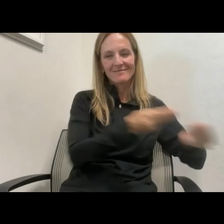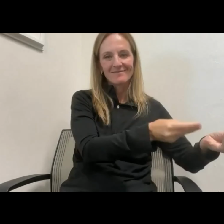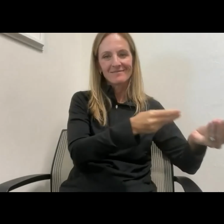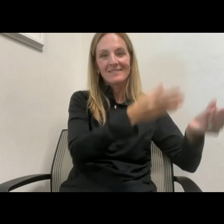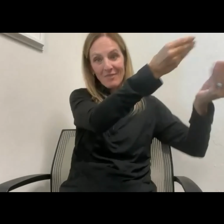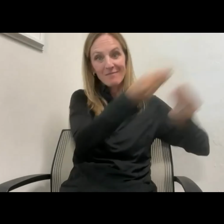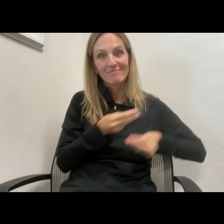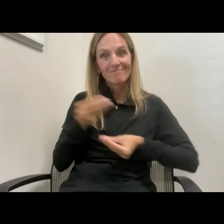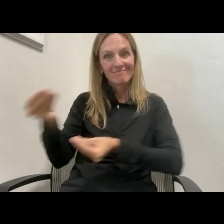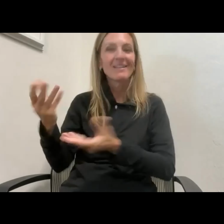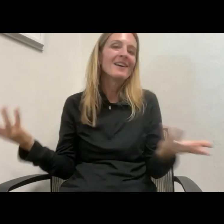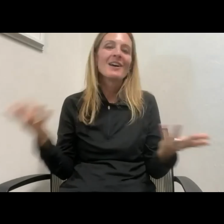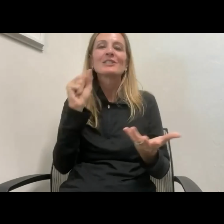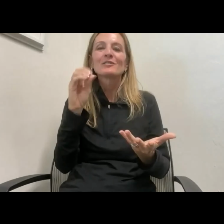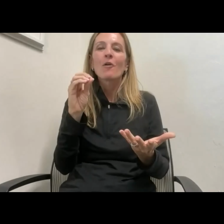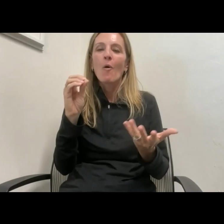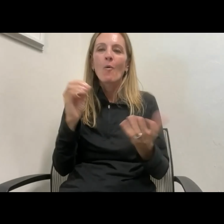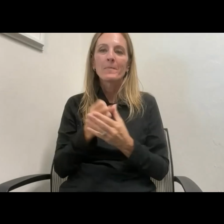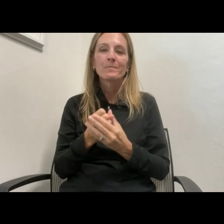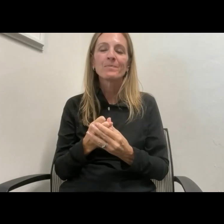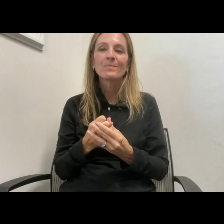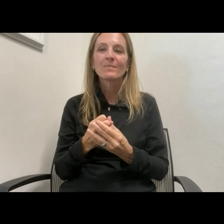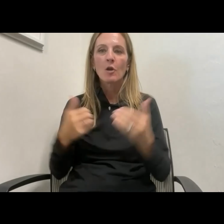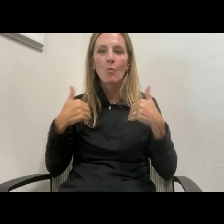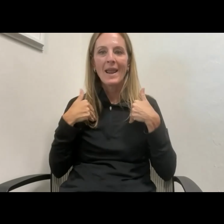you know we had 10 youth show up at the Minecraft and this is what they did